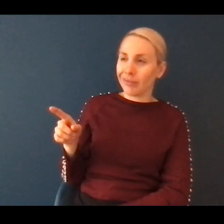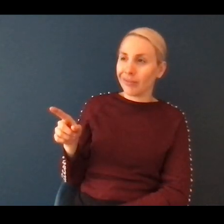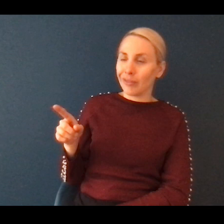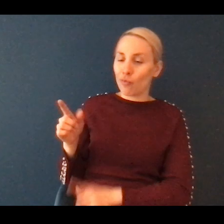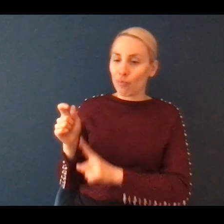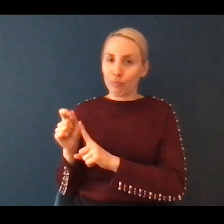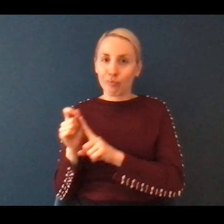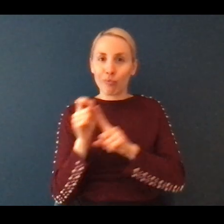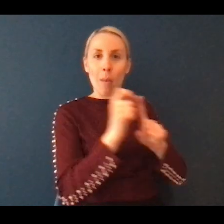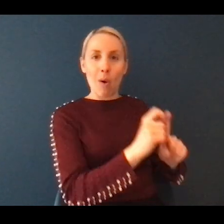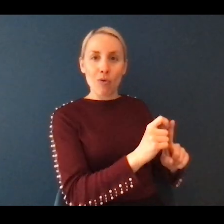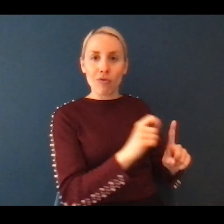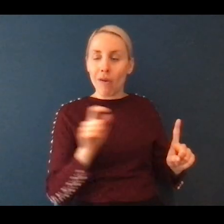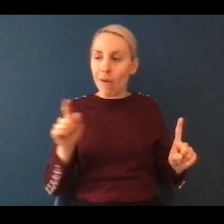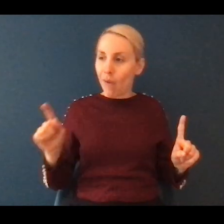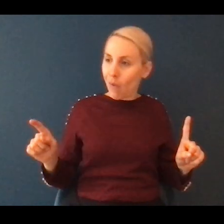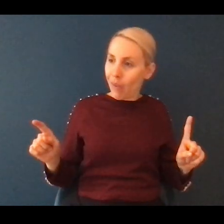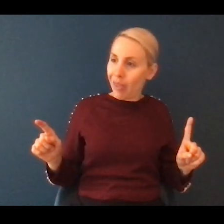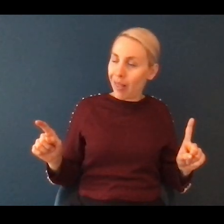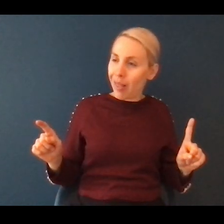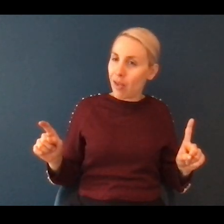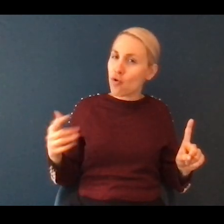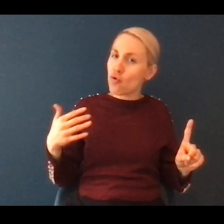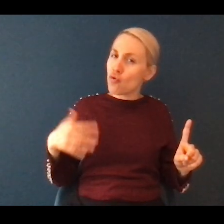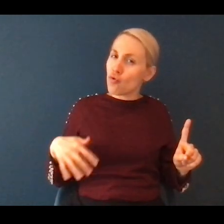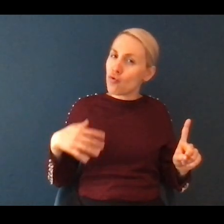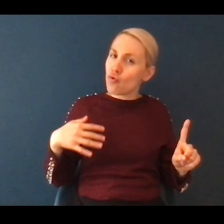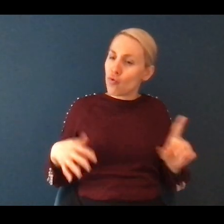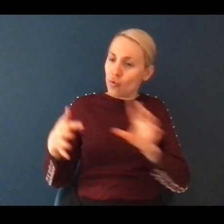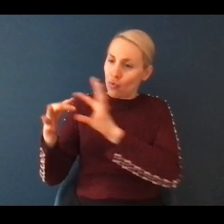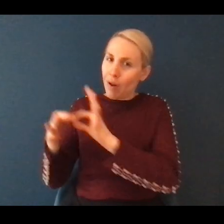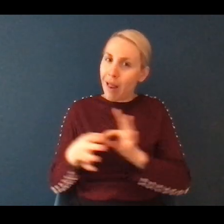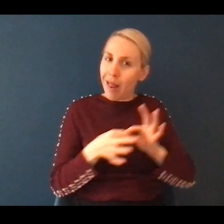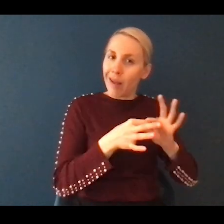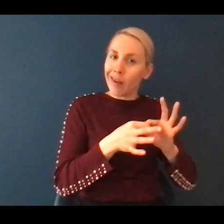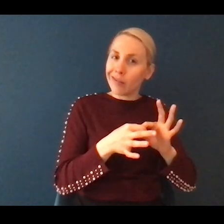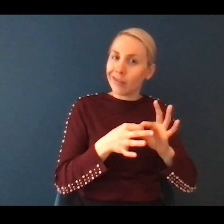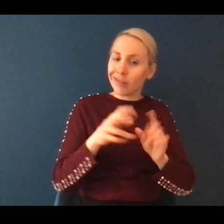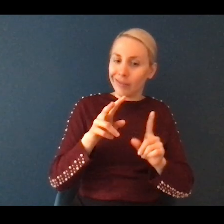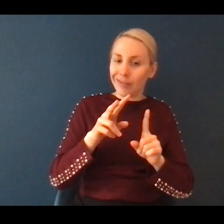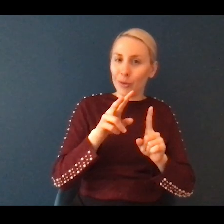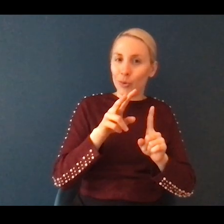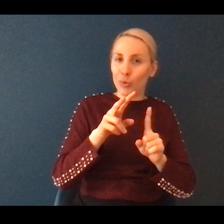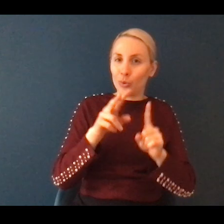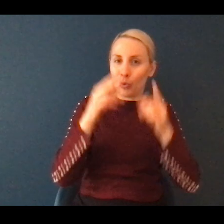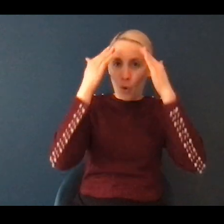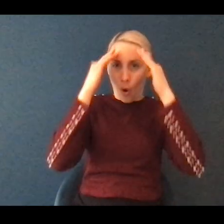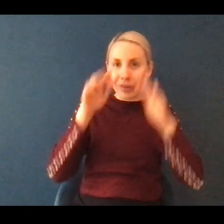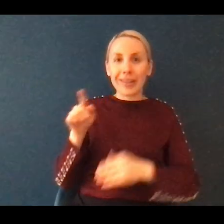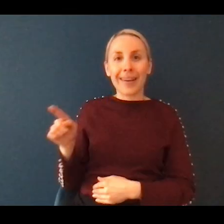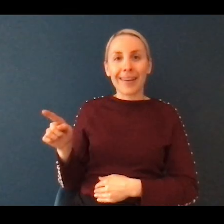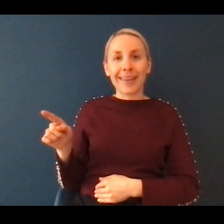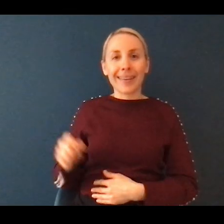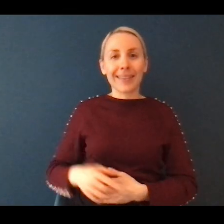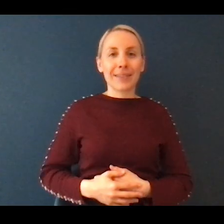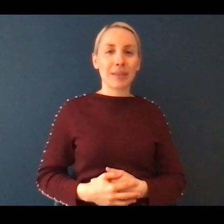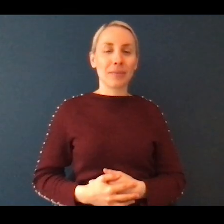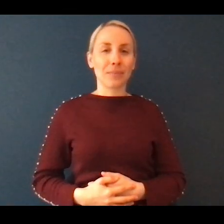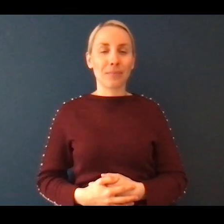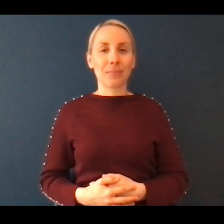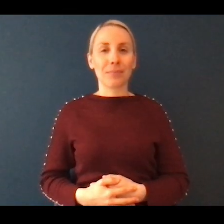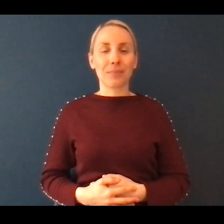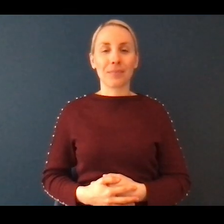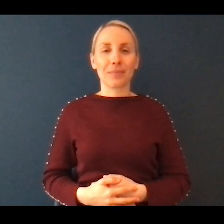proposal really drove that application in. Yeah it's it was really great to see that